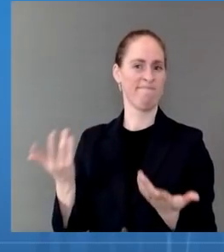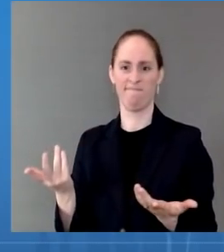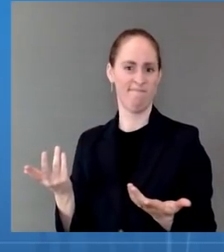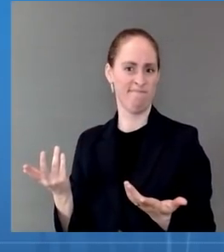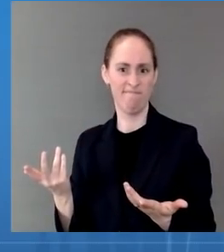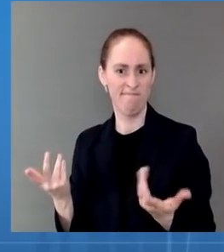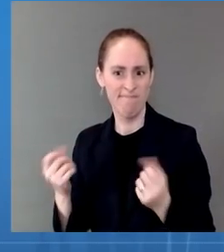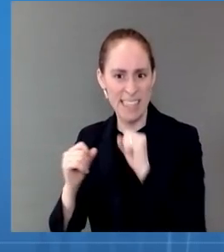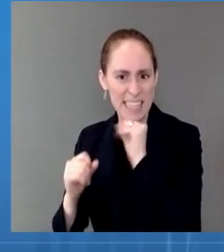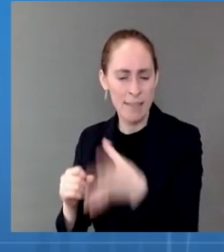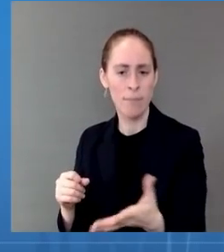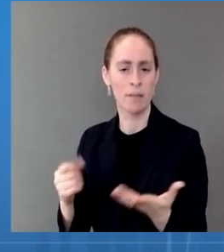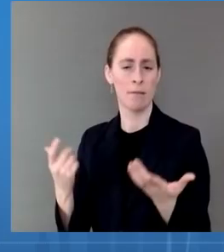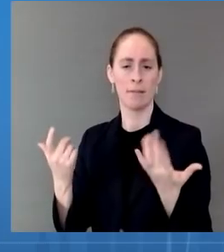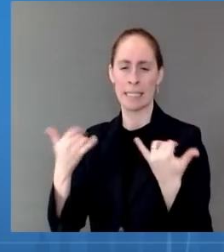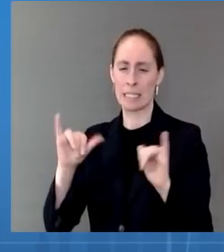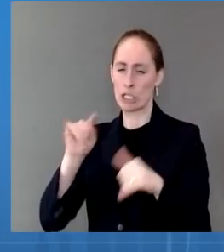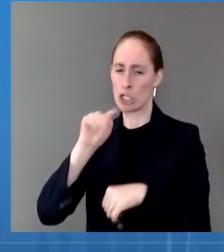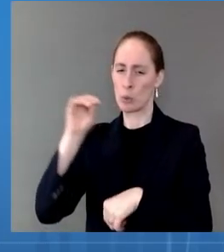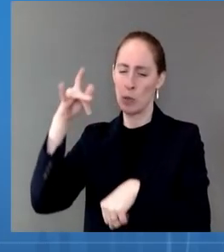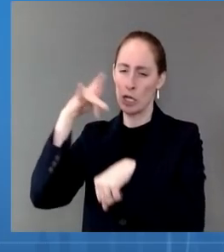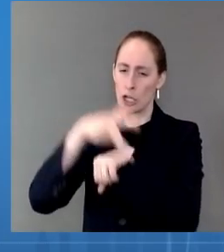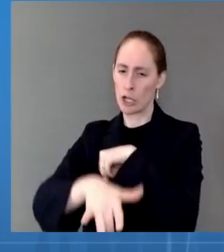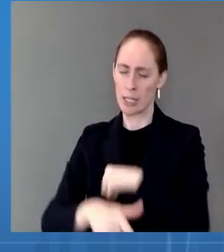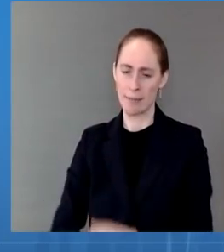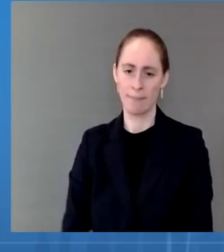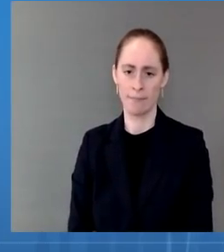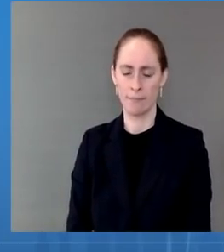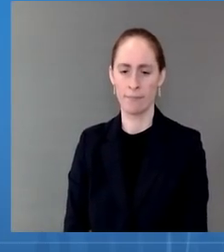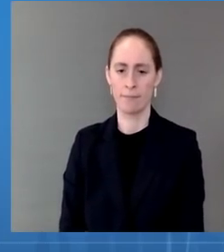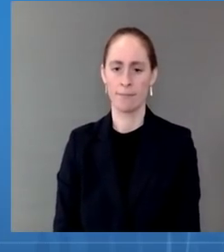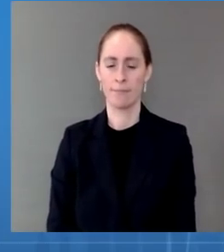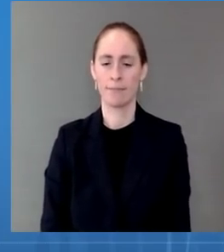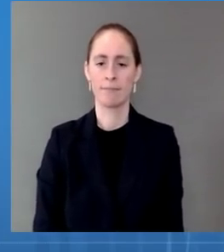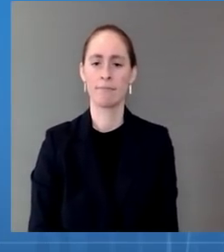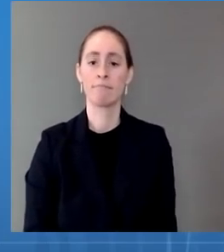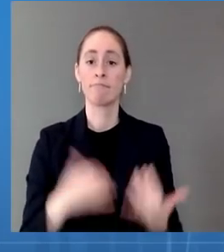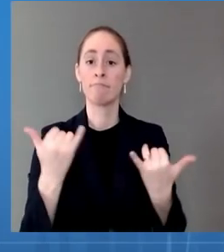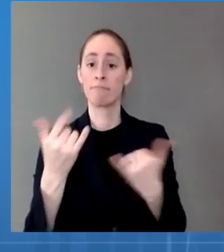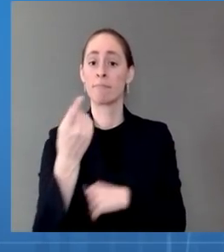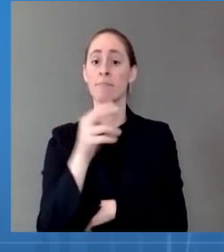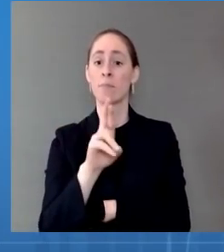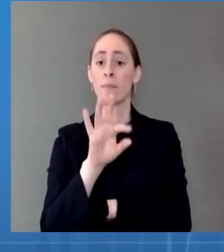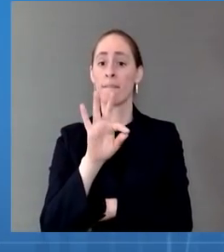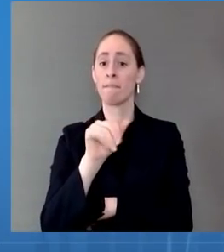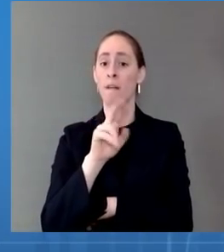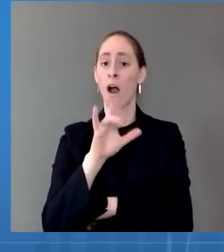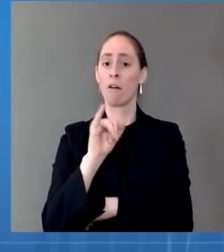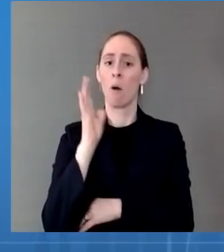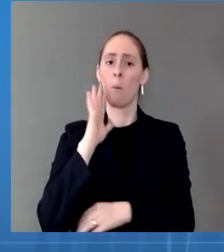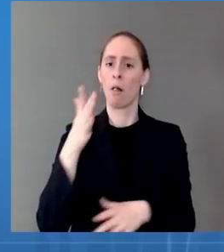And in the coming weeks, we expect to learn more. This is science at work. Americans should be confident